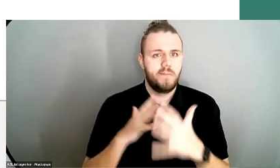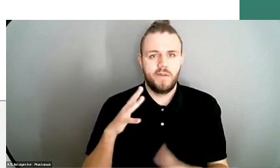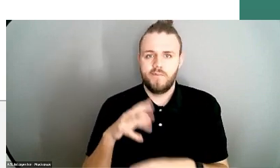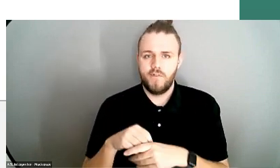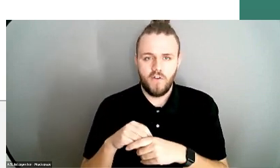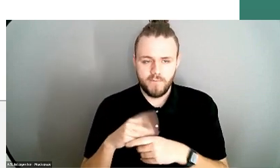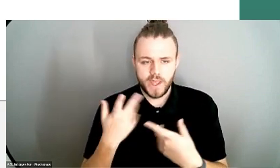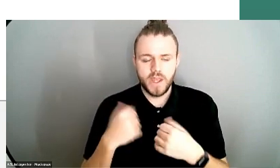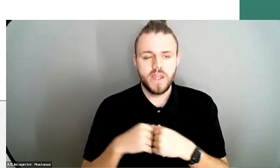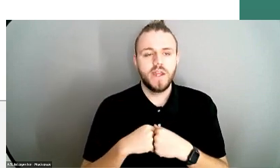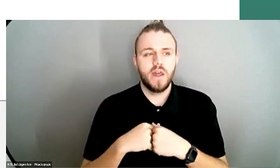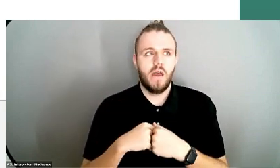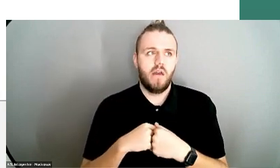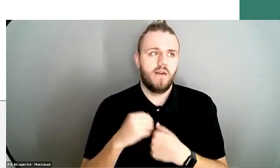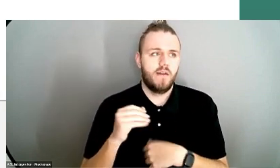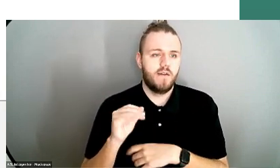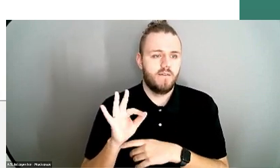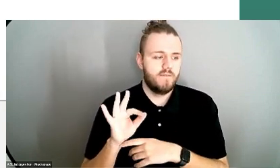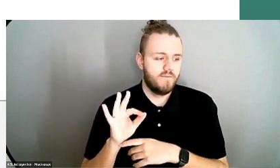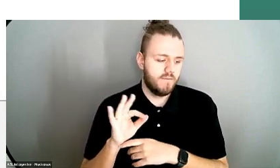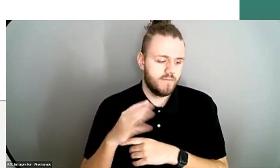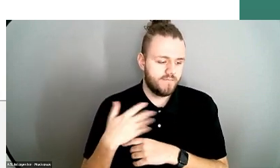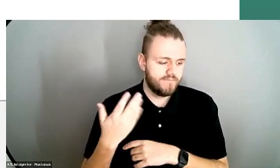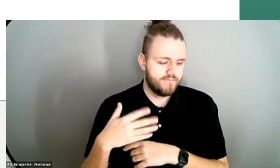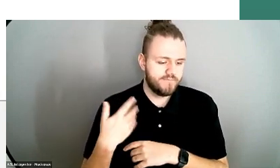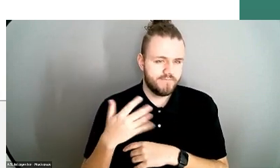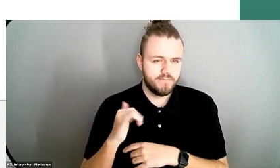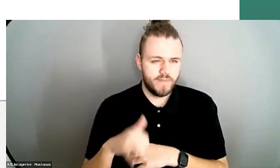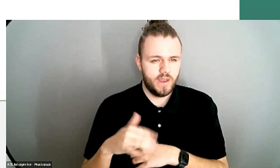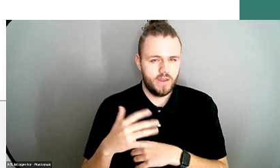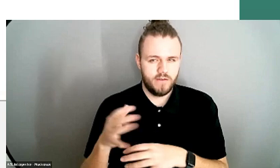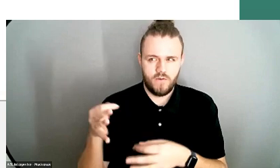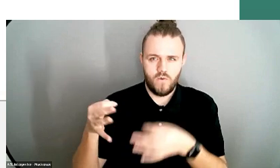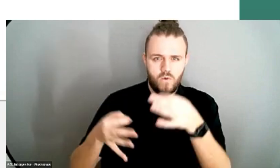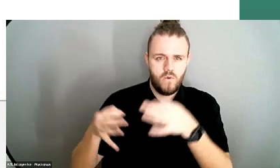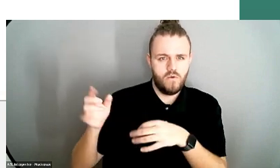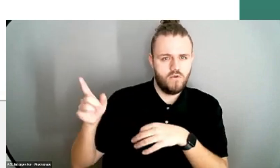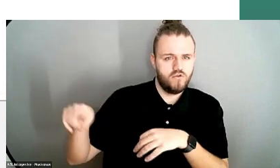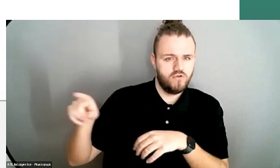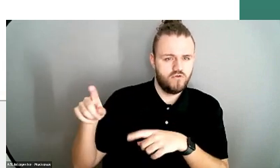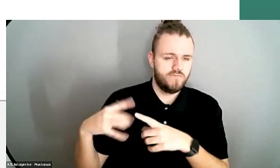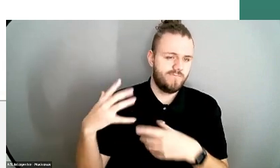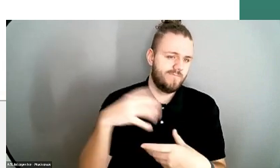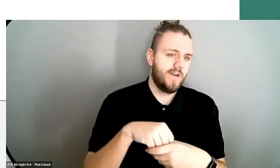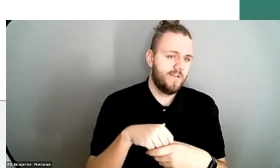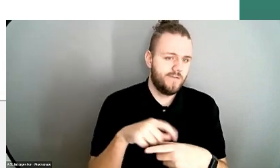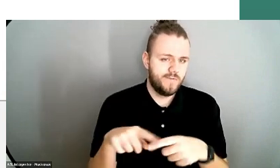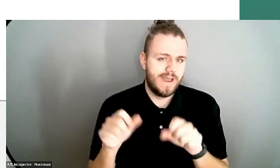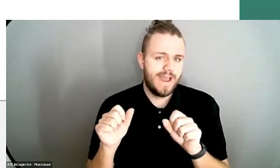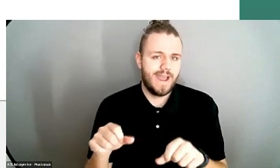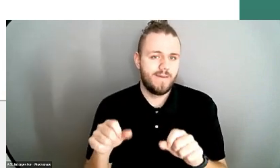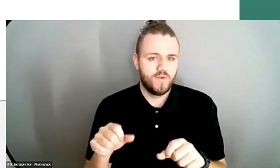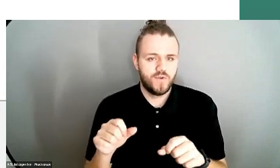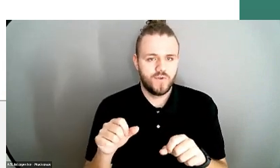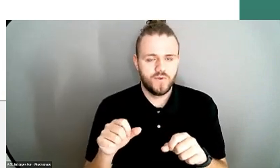of the court to be able to prove that you're